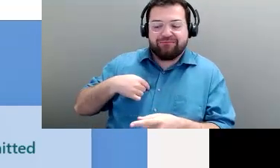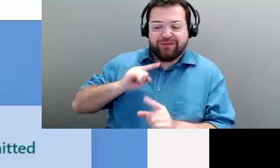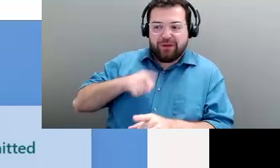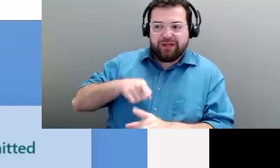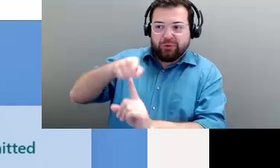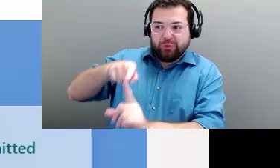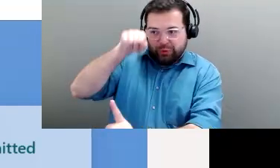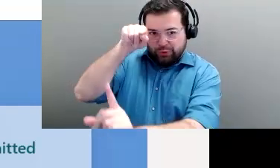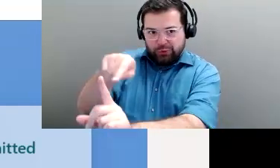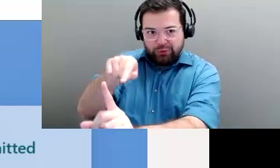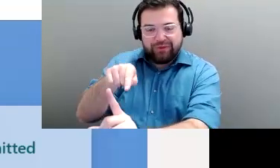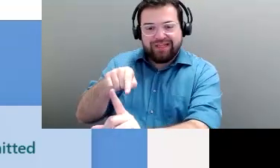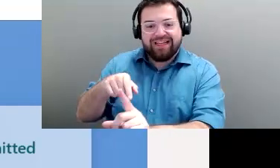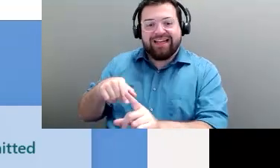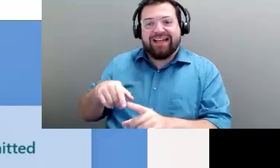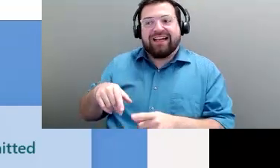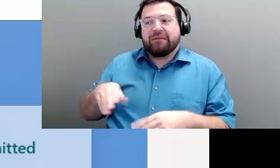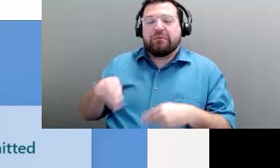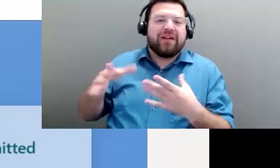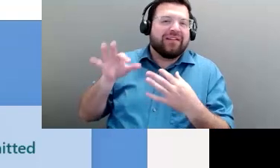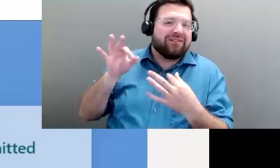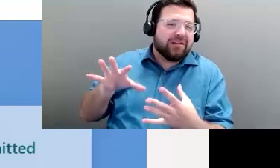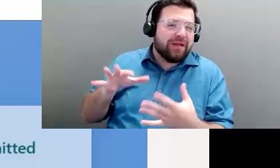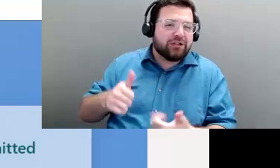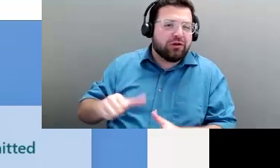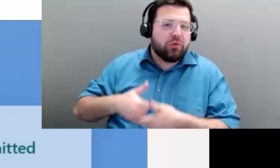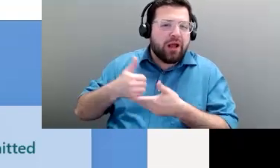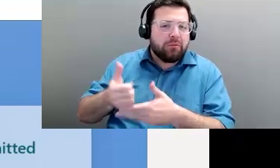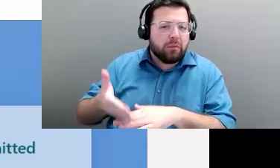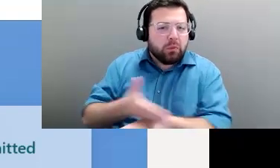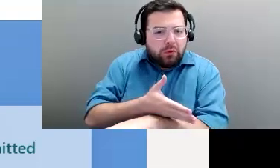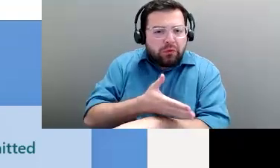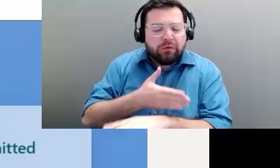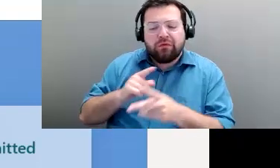you know, feedback to help them improve or you are praising them